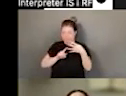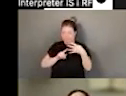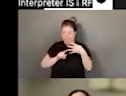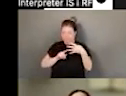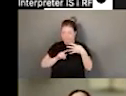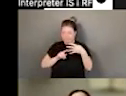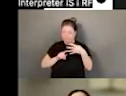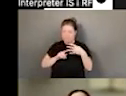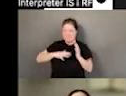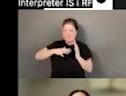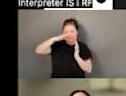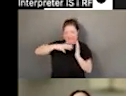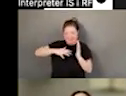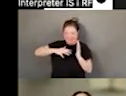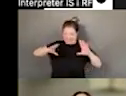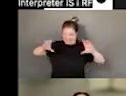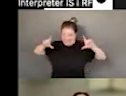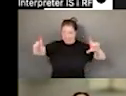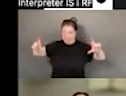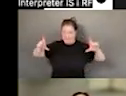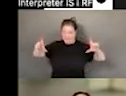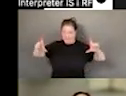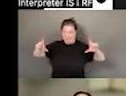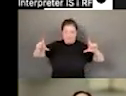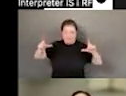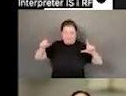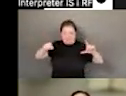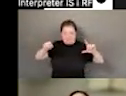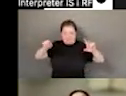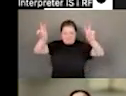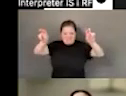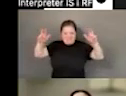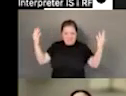of text clear, so that you give the user an introduction